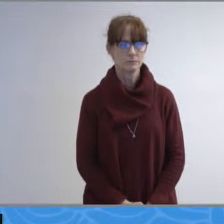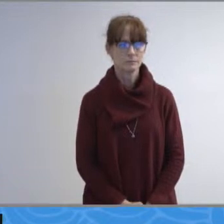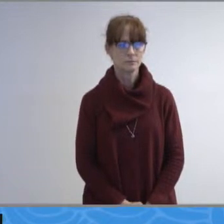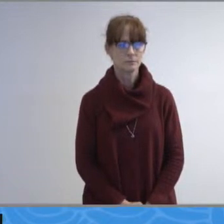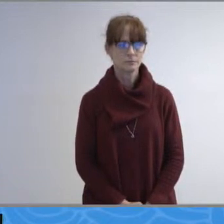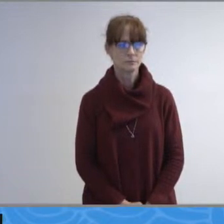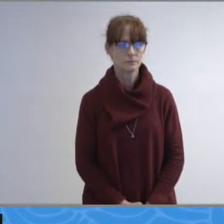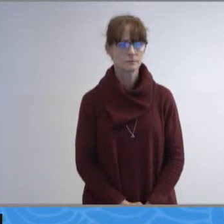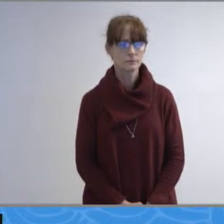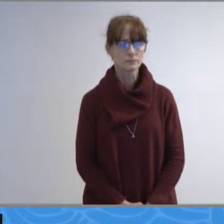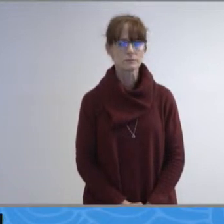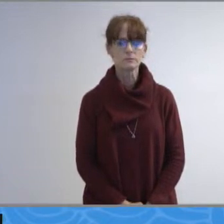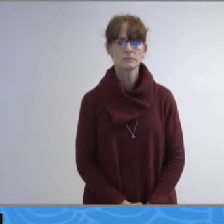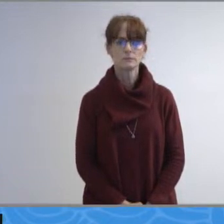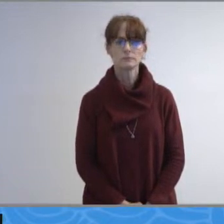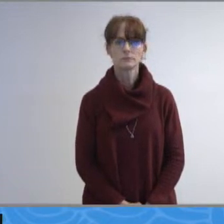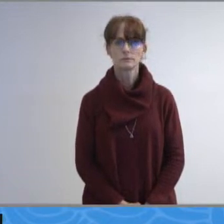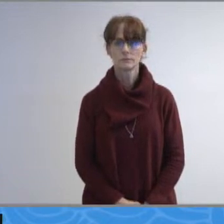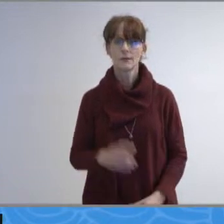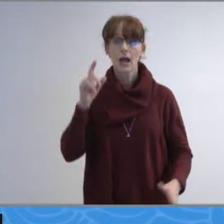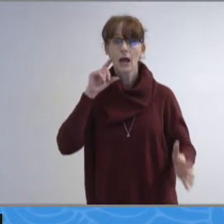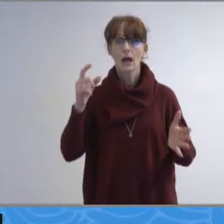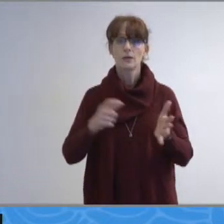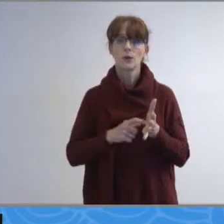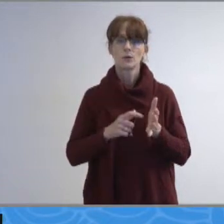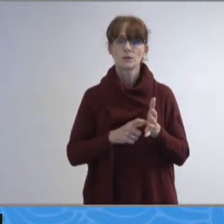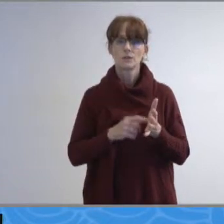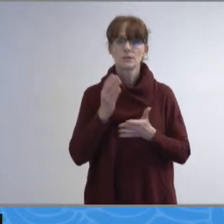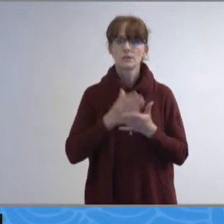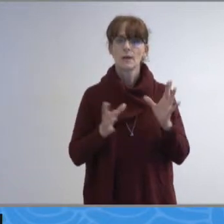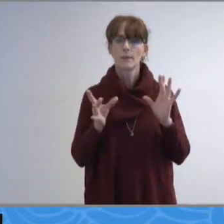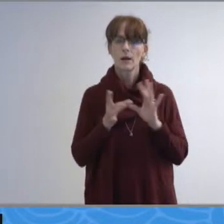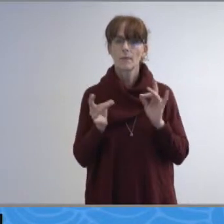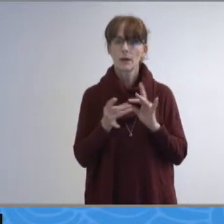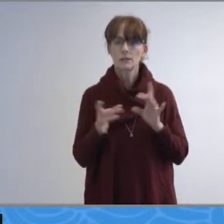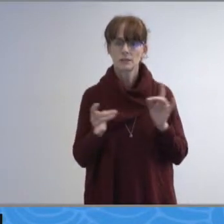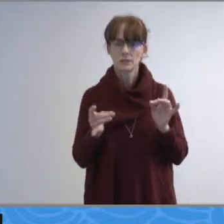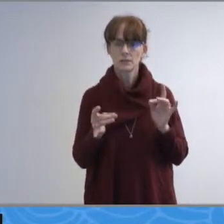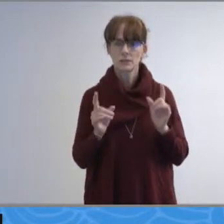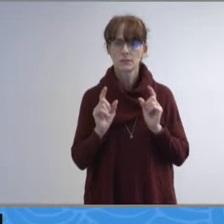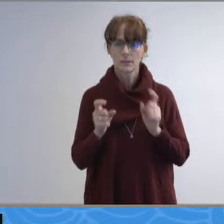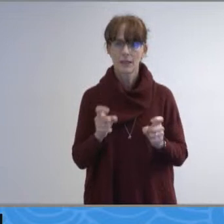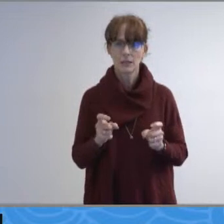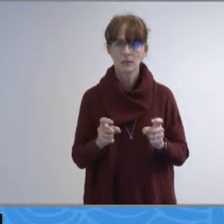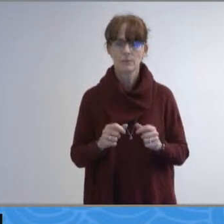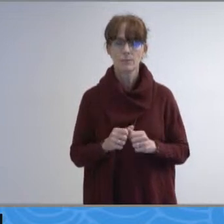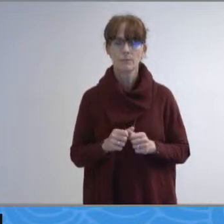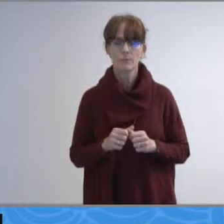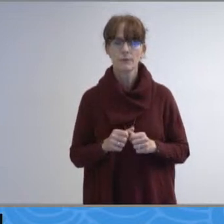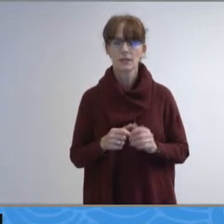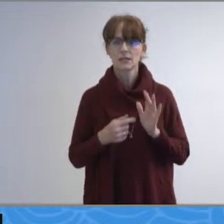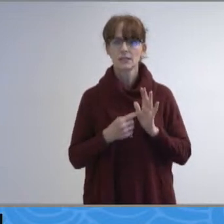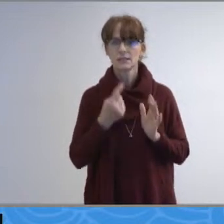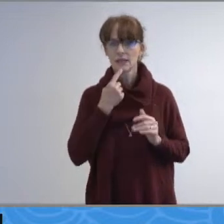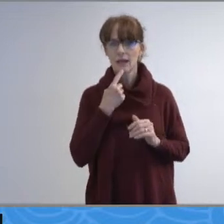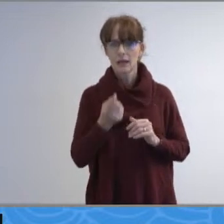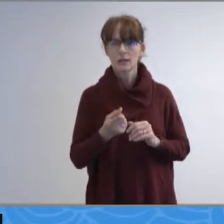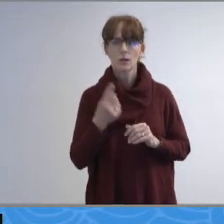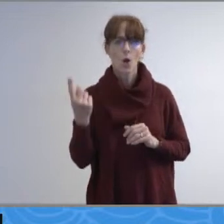I did want to circle back real quick. I did notice a couple of comments got submitted indicating that they were only finding